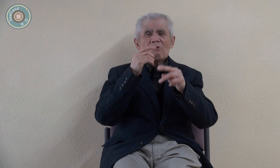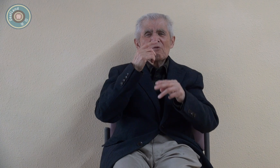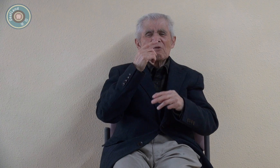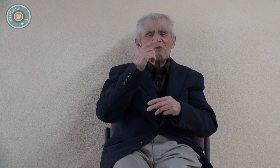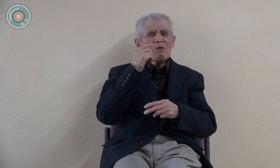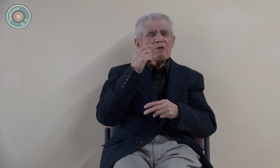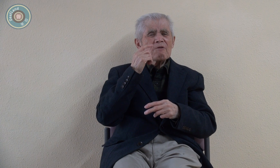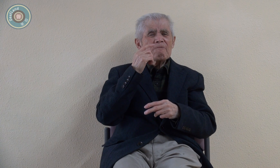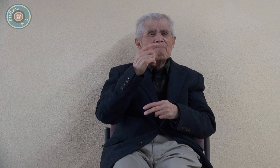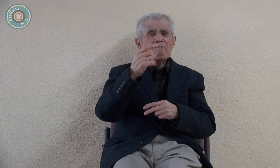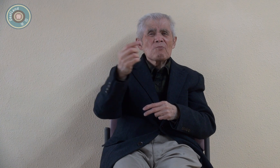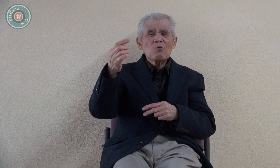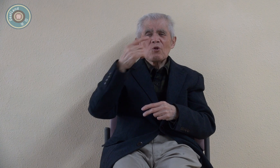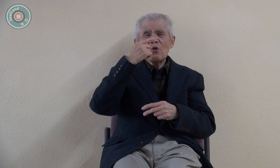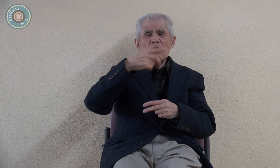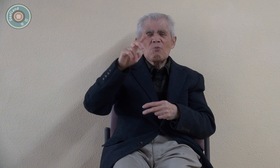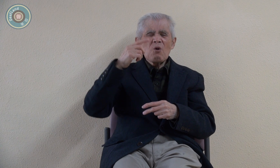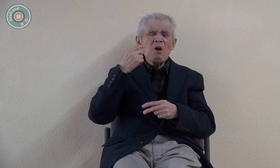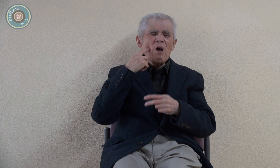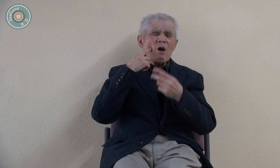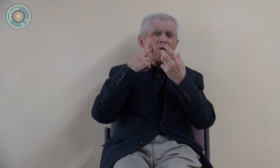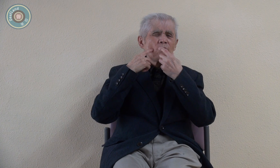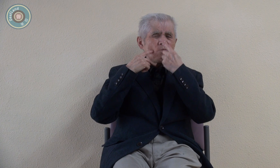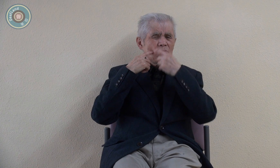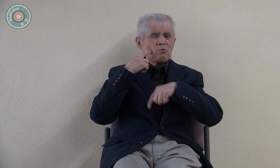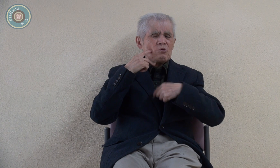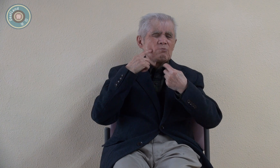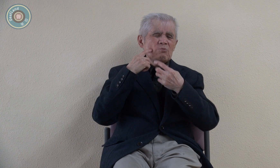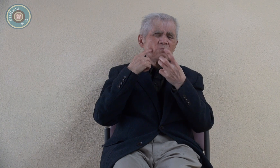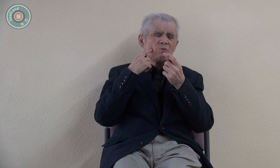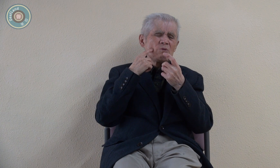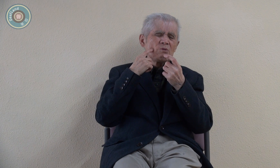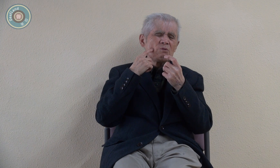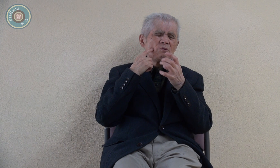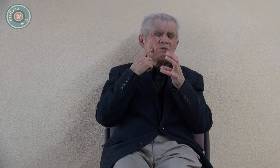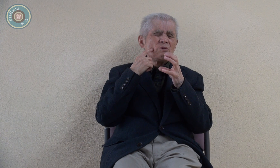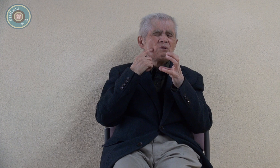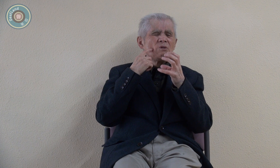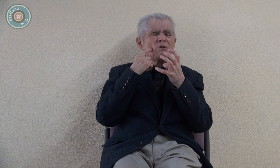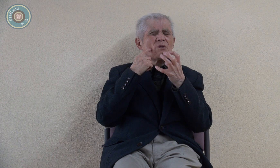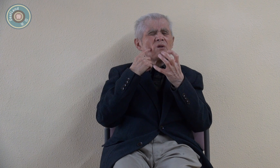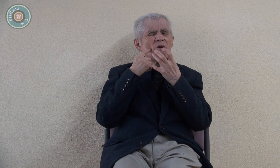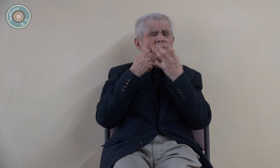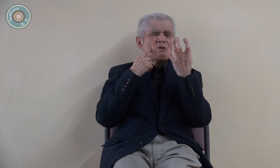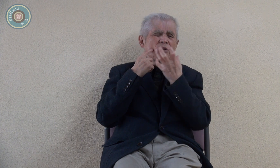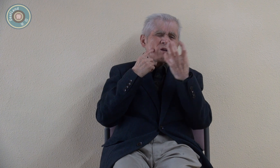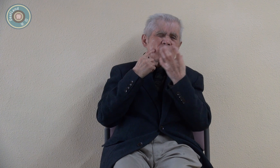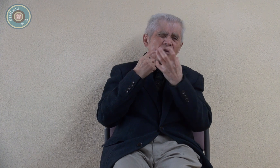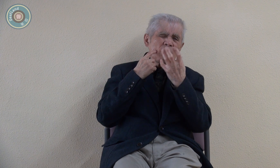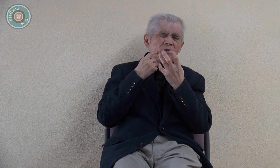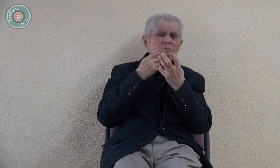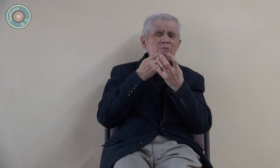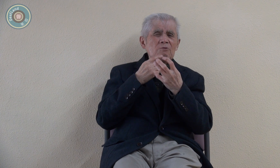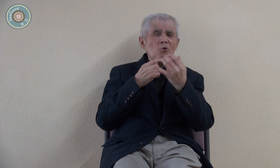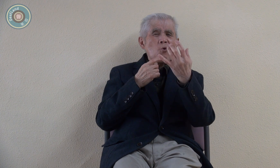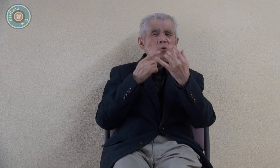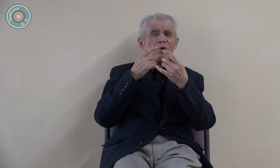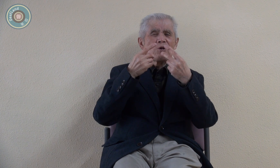The pain of a cavity became so severe